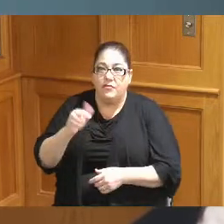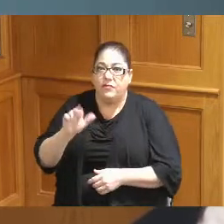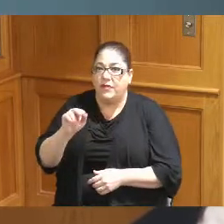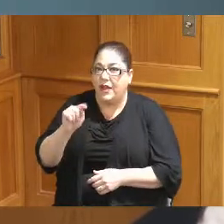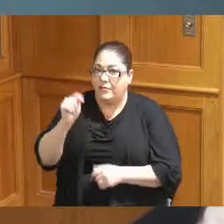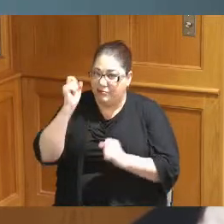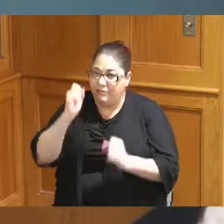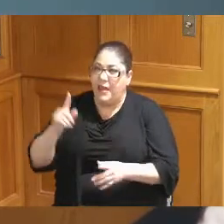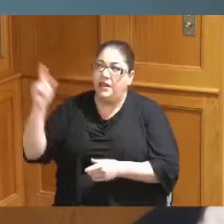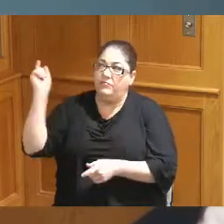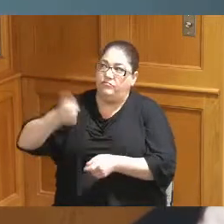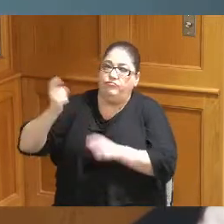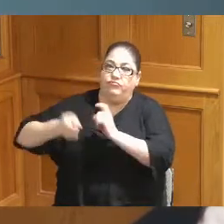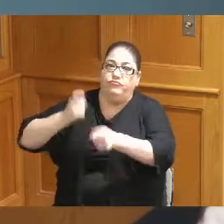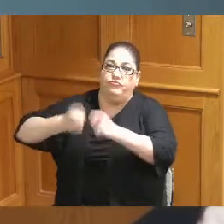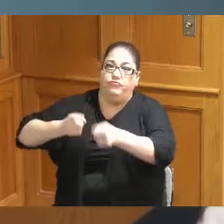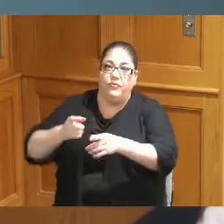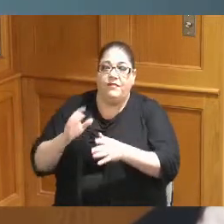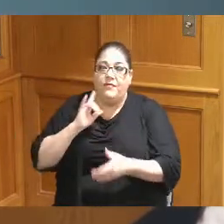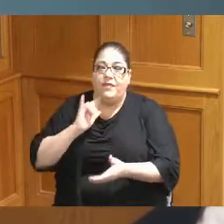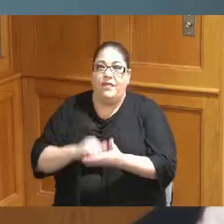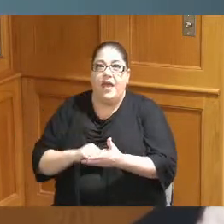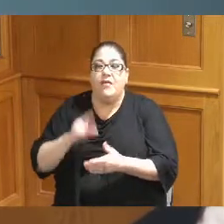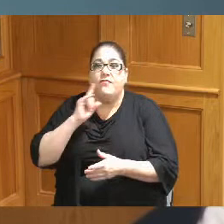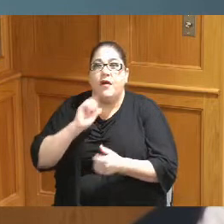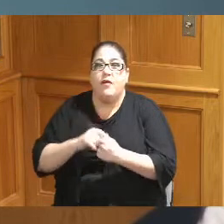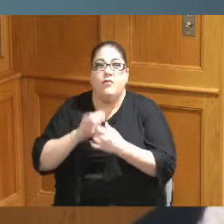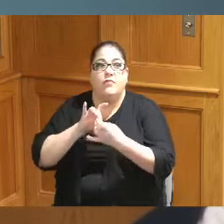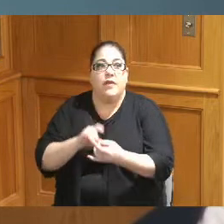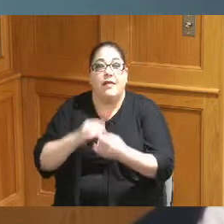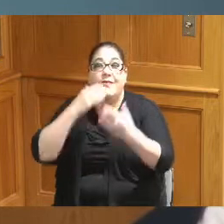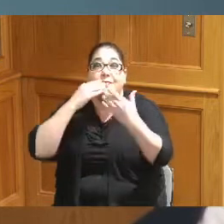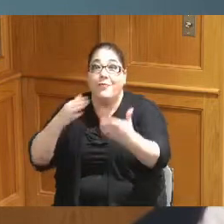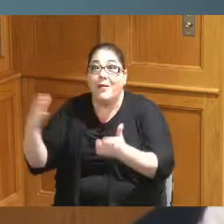passing but an update on where we are as it relates to this so welcome back well